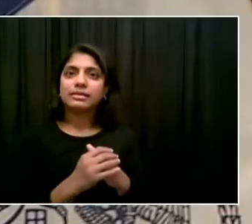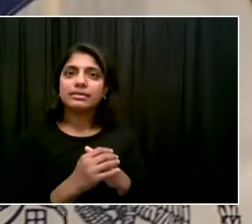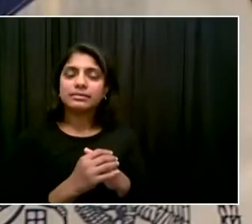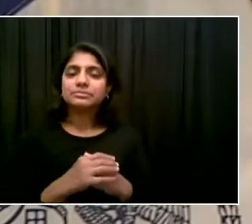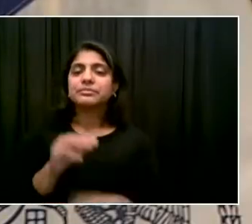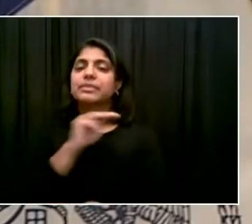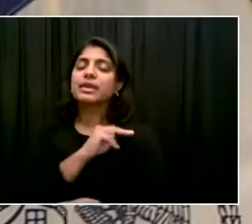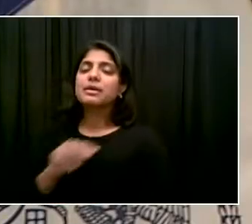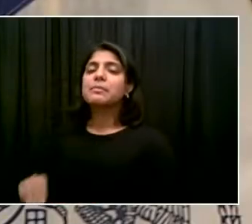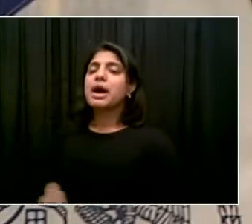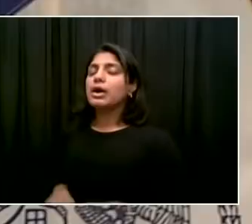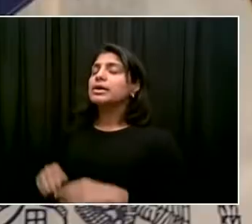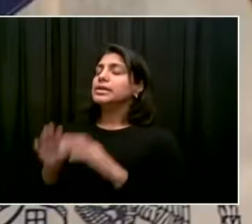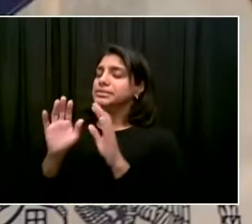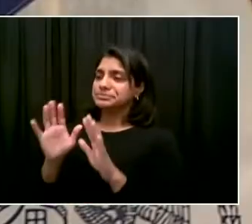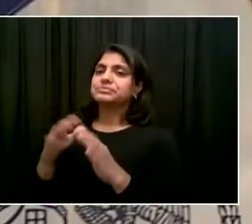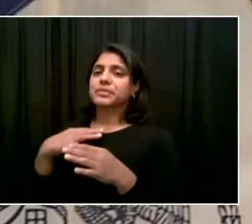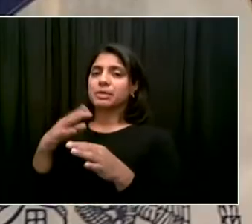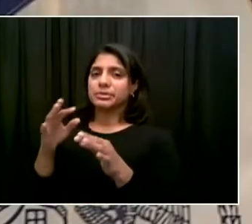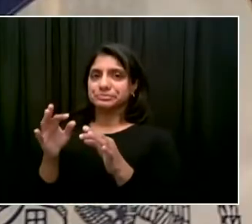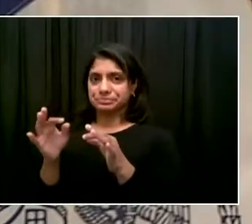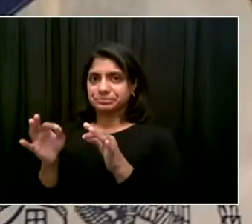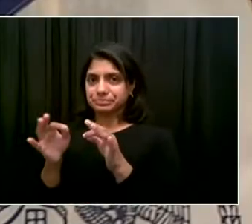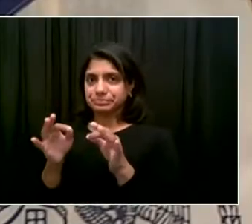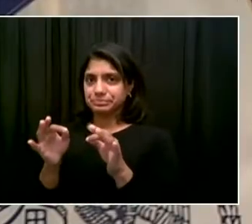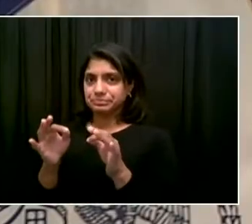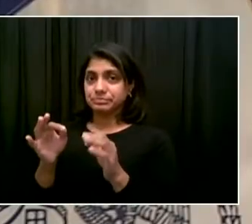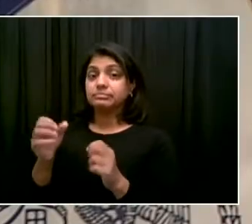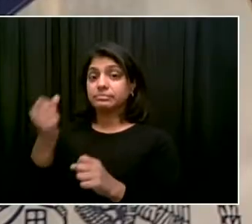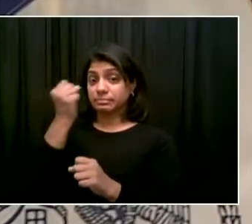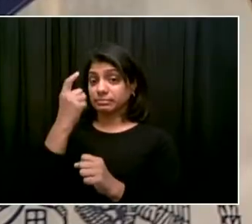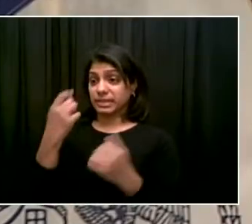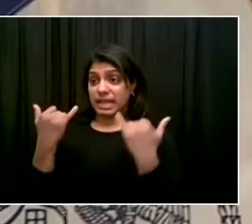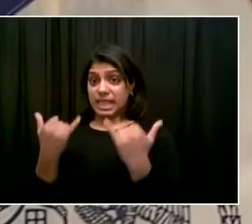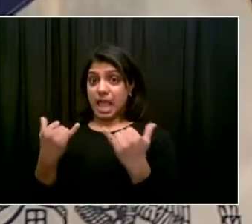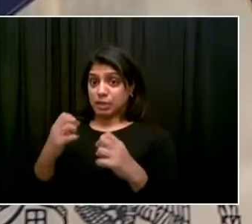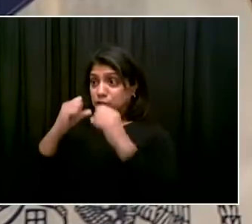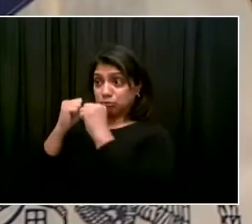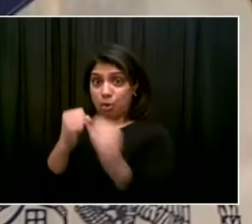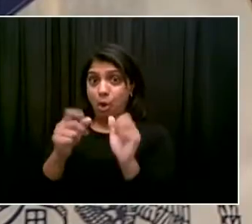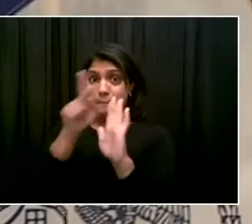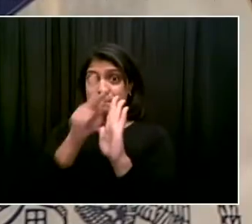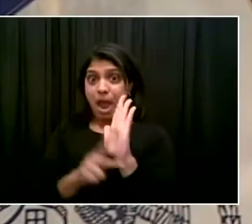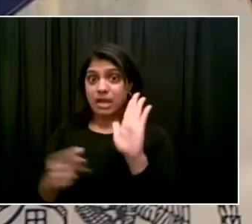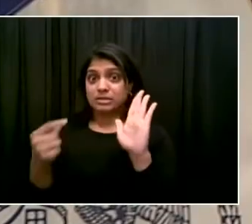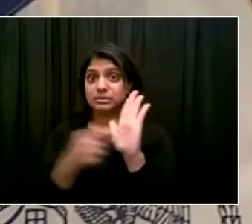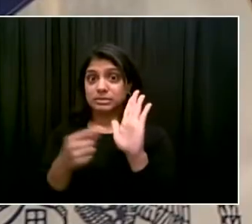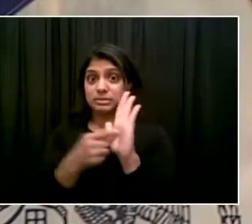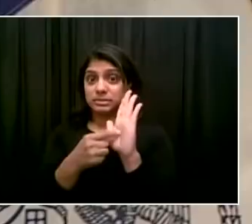WHAT IS BOLD IS GETTING EVERYONE VACCINATED. WE ARE AT 90% AT